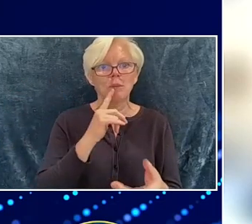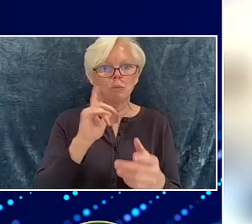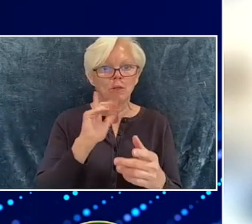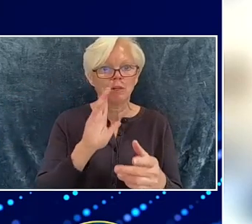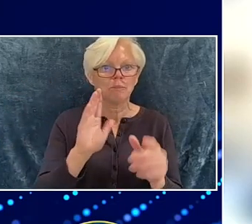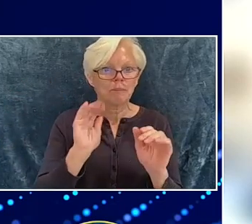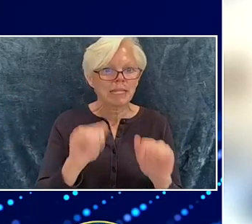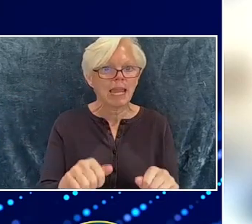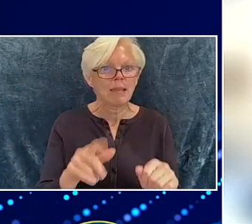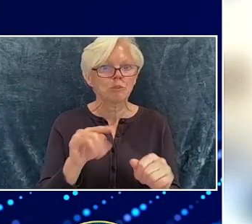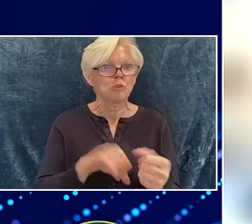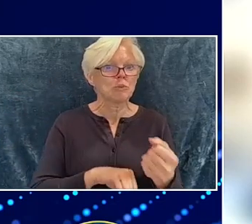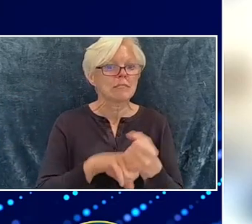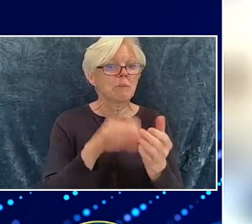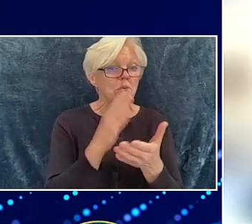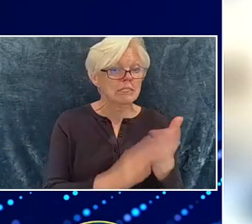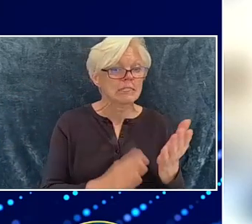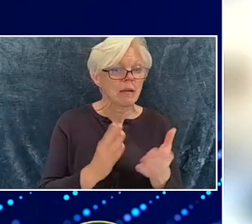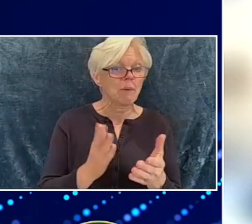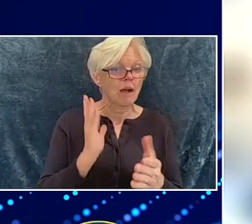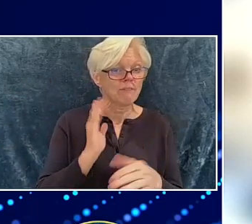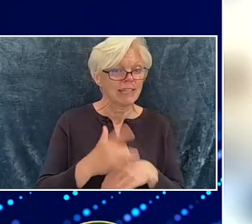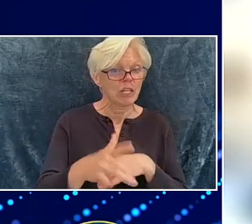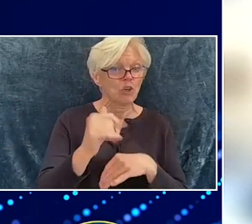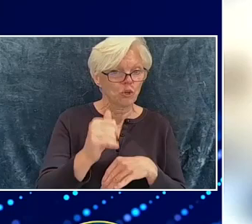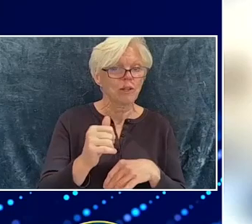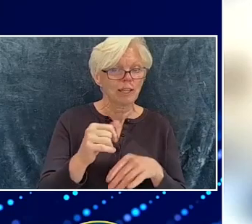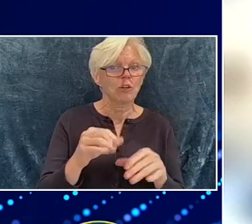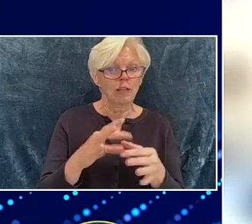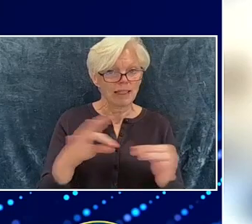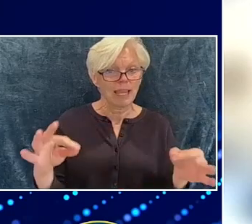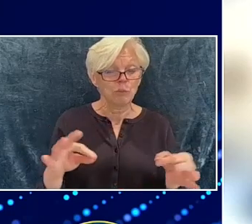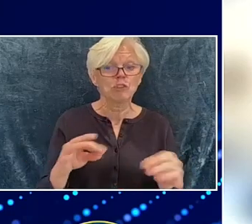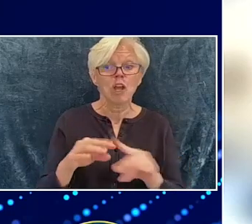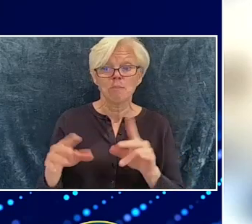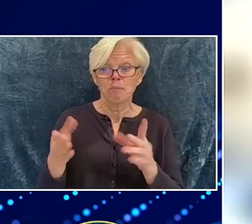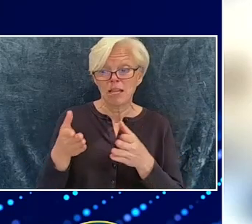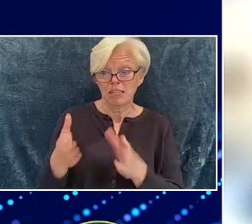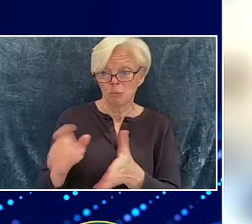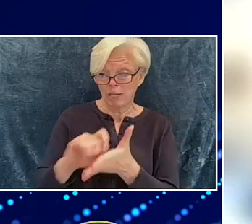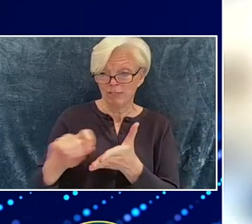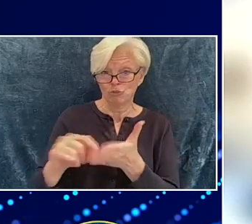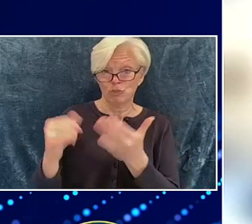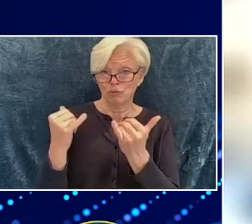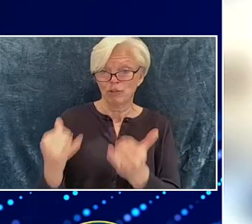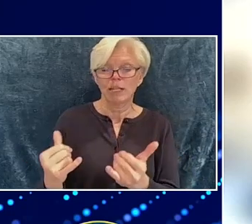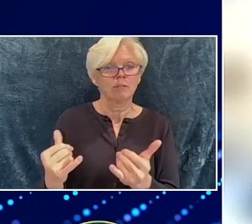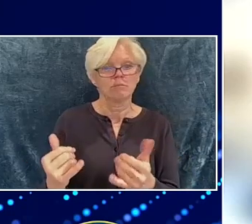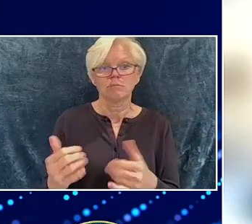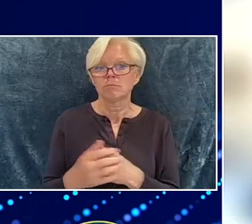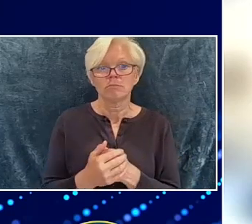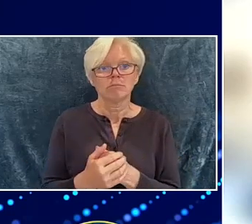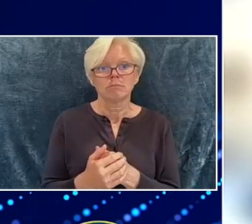support some of the earlier language. But as it's written right now, the- with or- you know, certainly without the